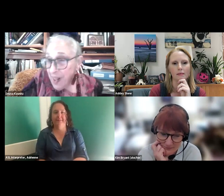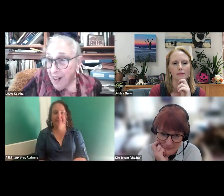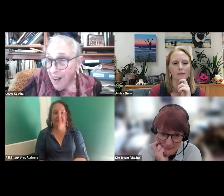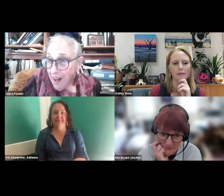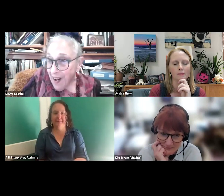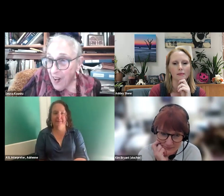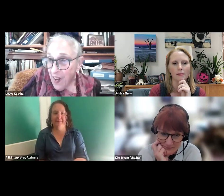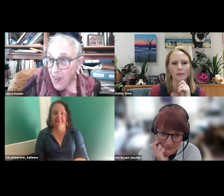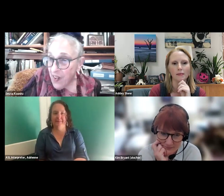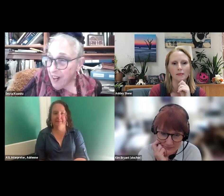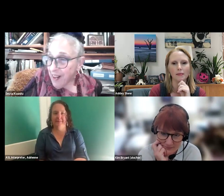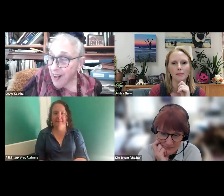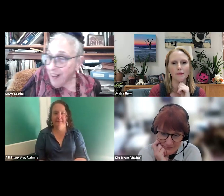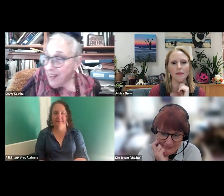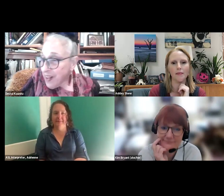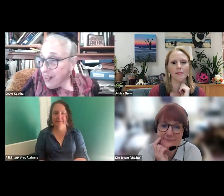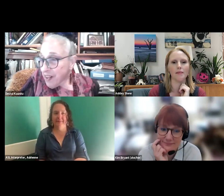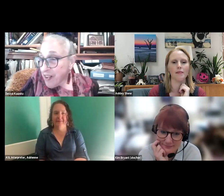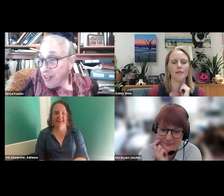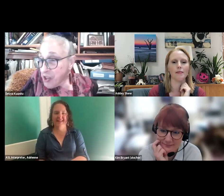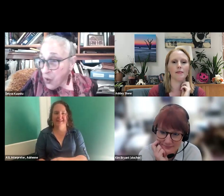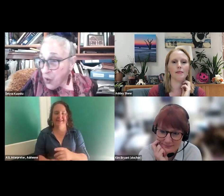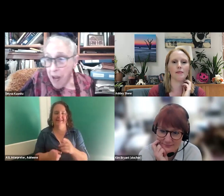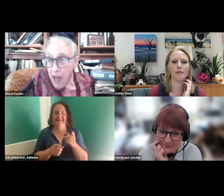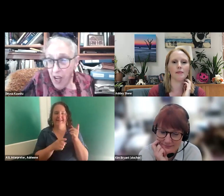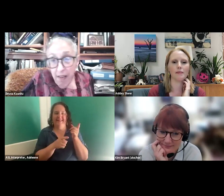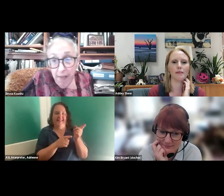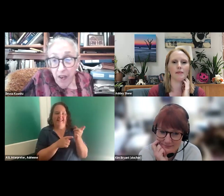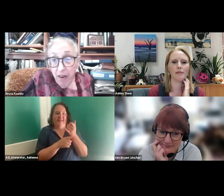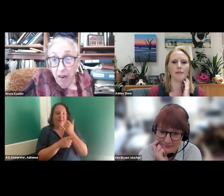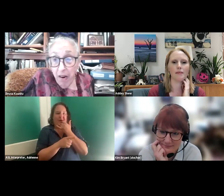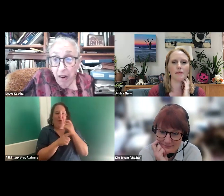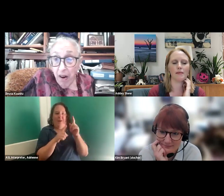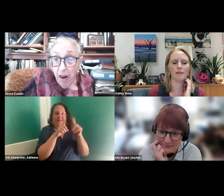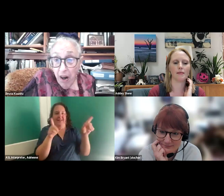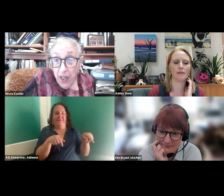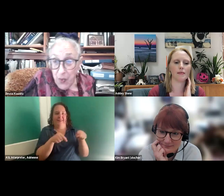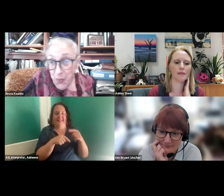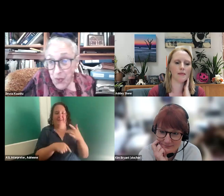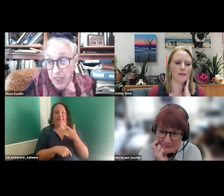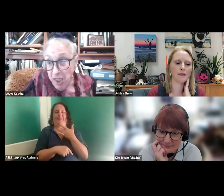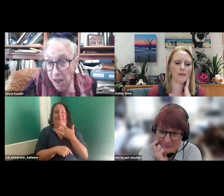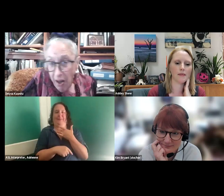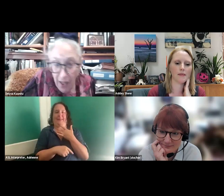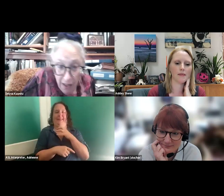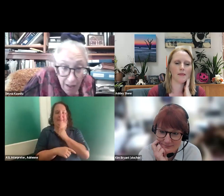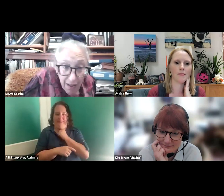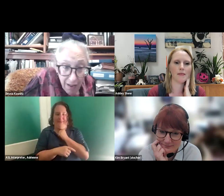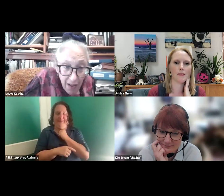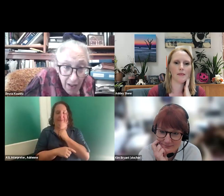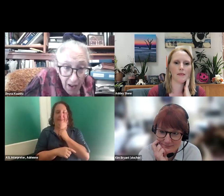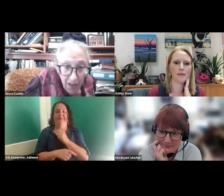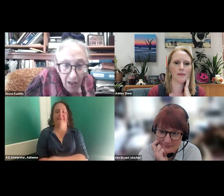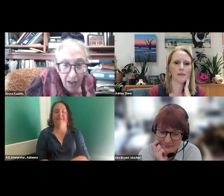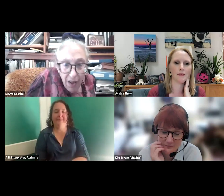And I'm sharing from the wrong screen. So allow me to unshare.